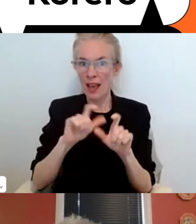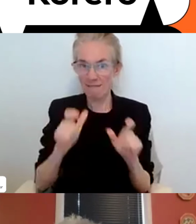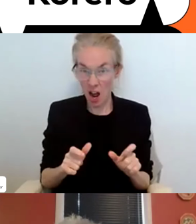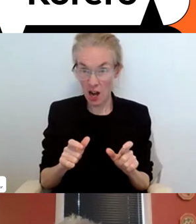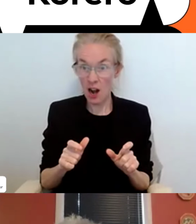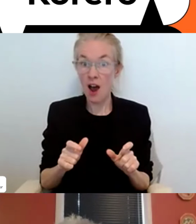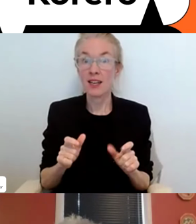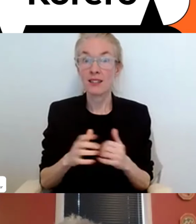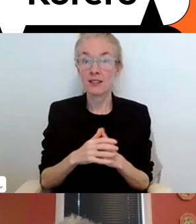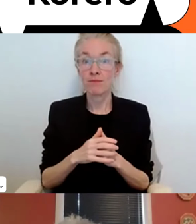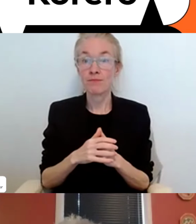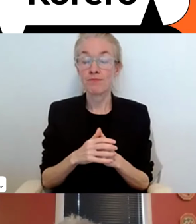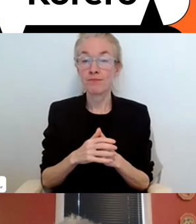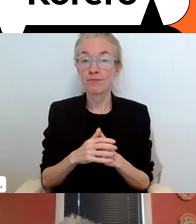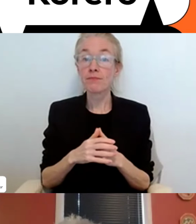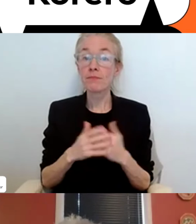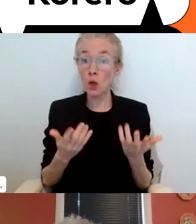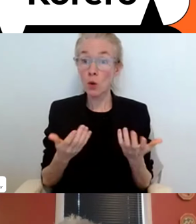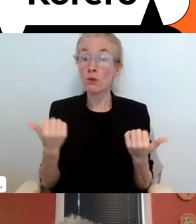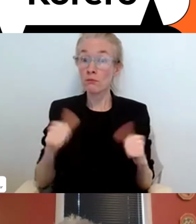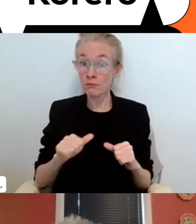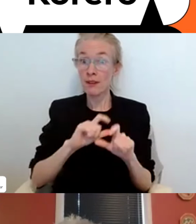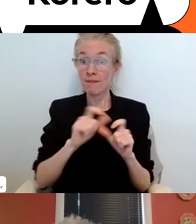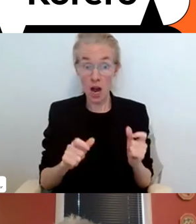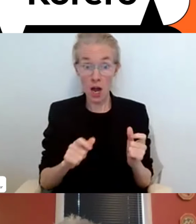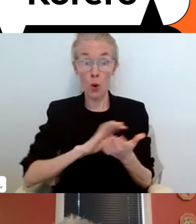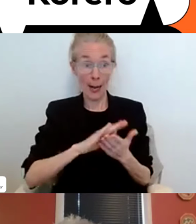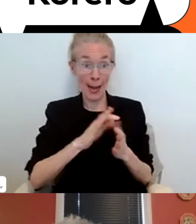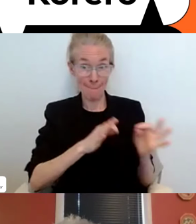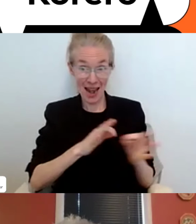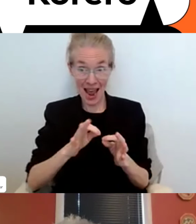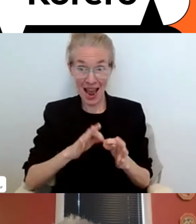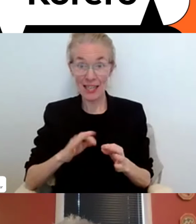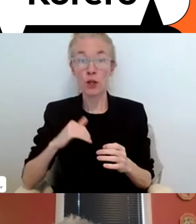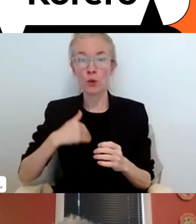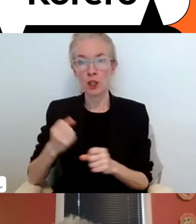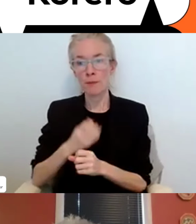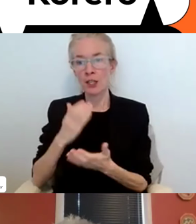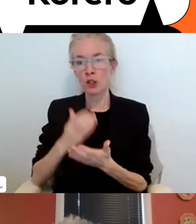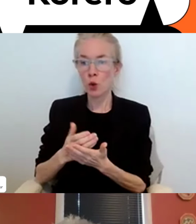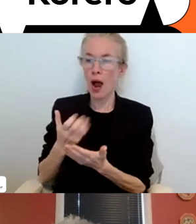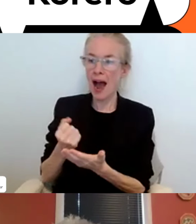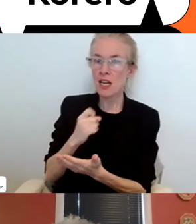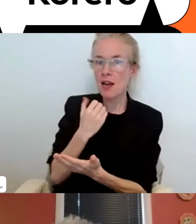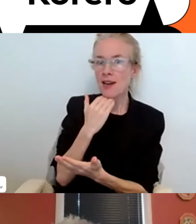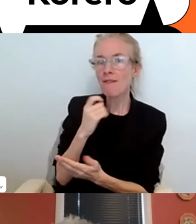are there, that we, our planning and our regulatory teams are resourced